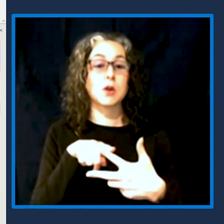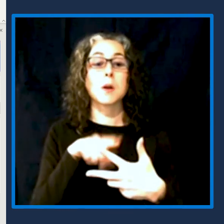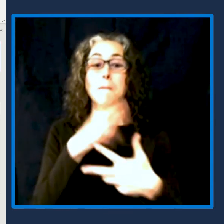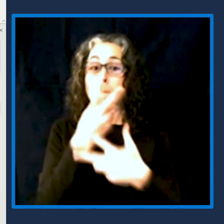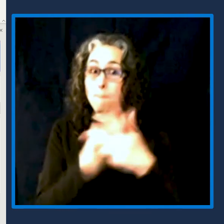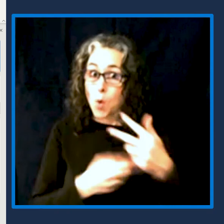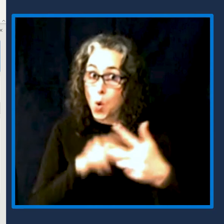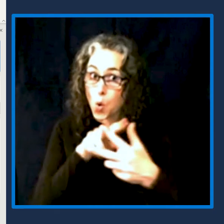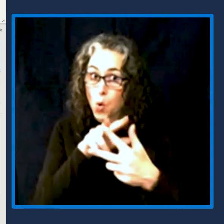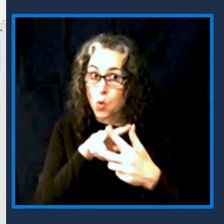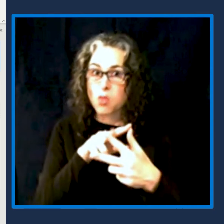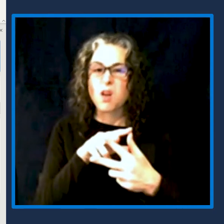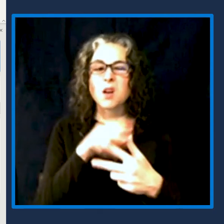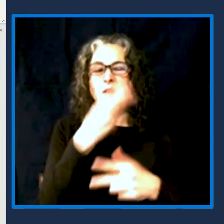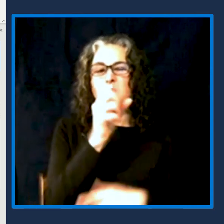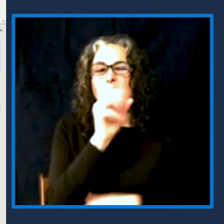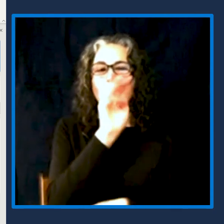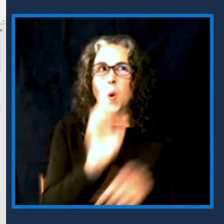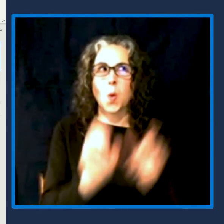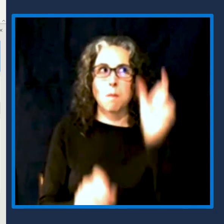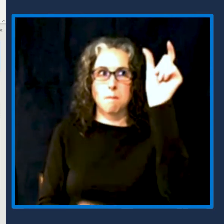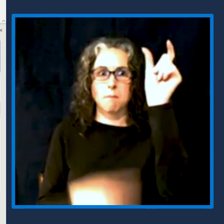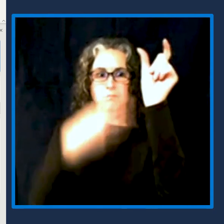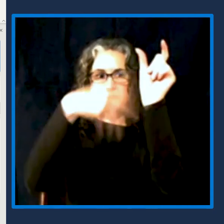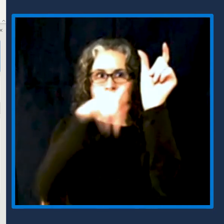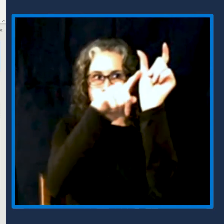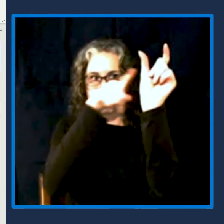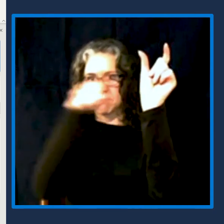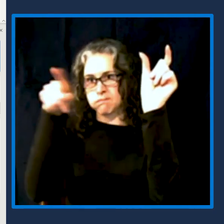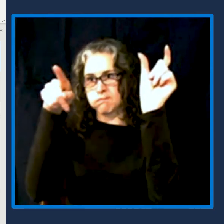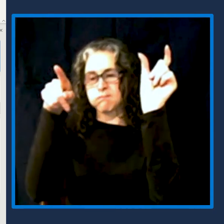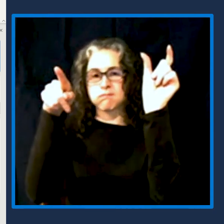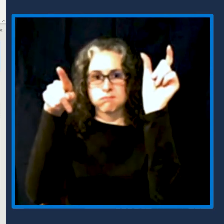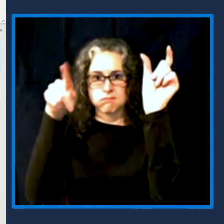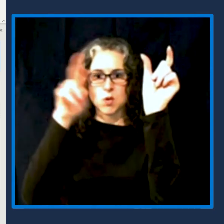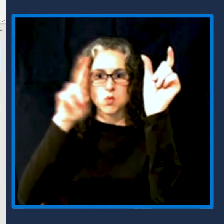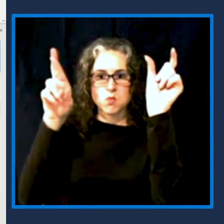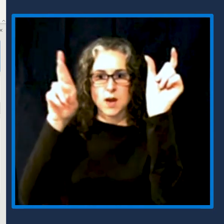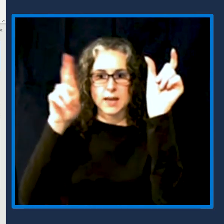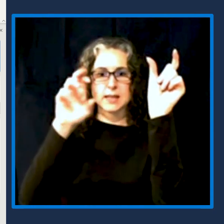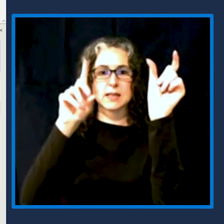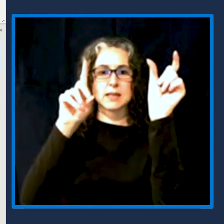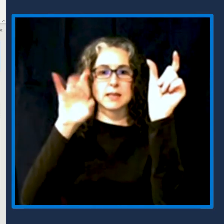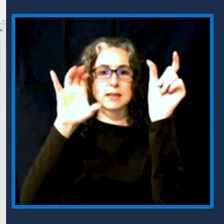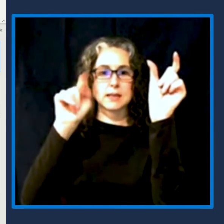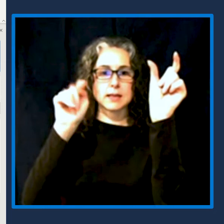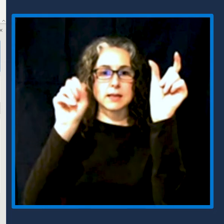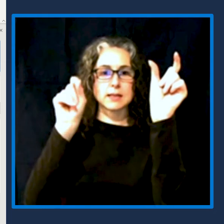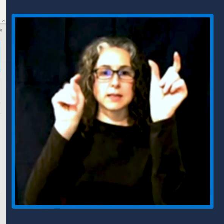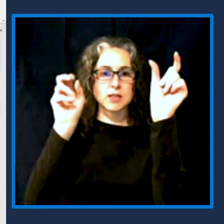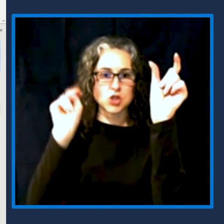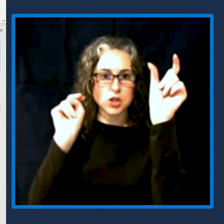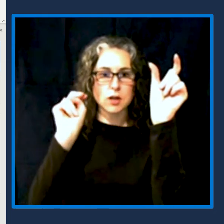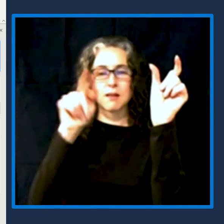are under our home tab and all the way over to the right we have dictation we have editor